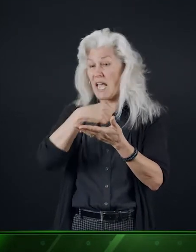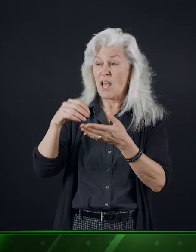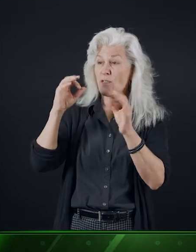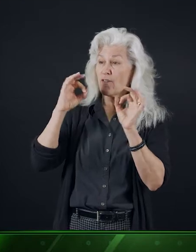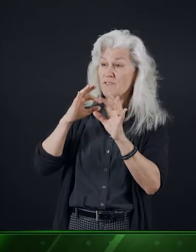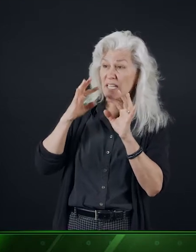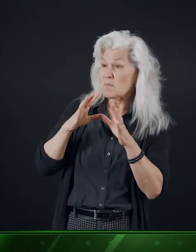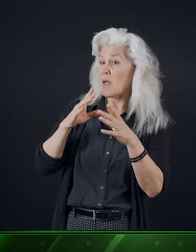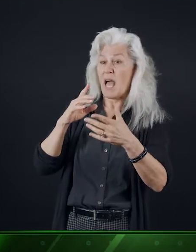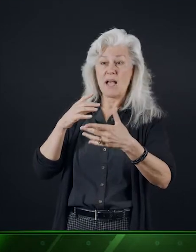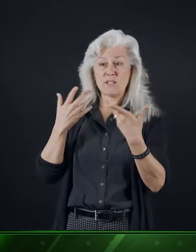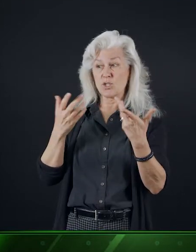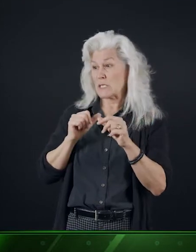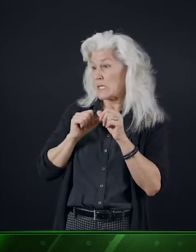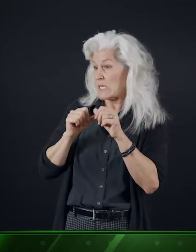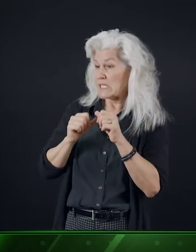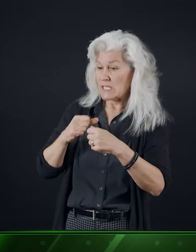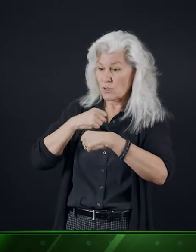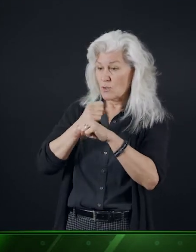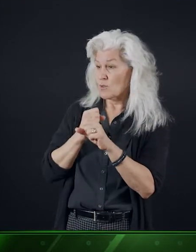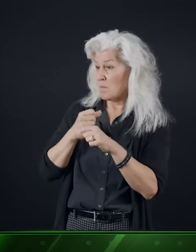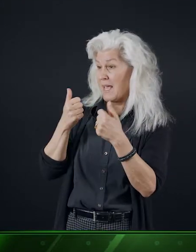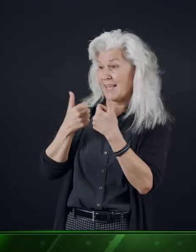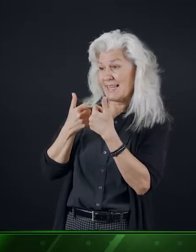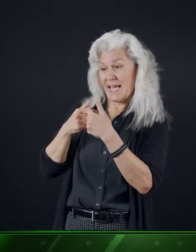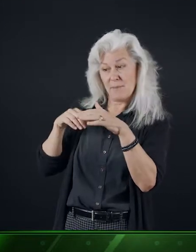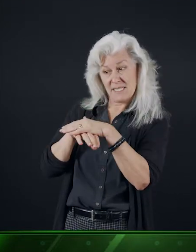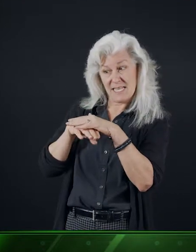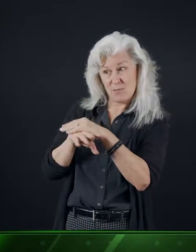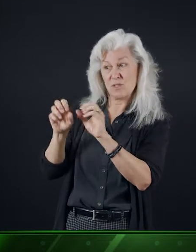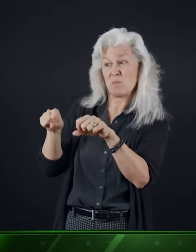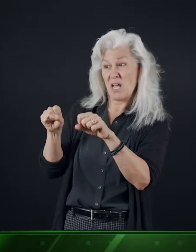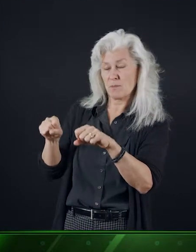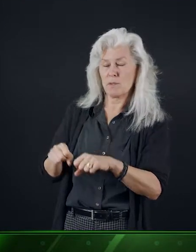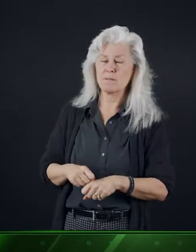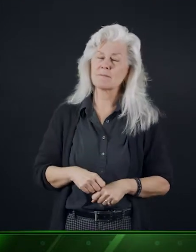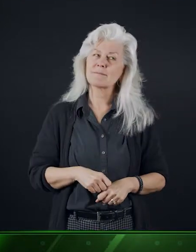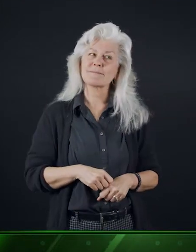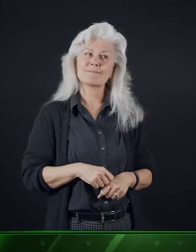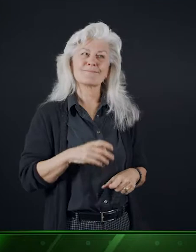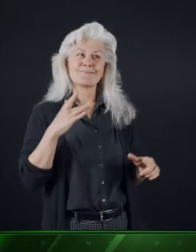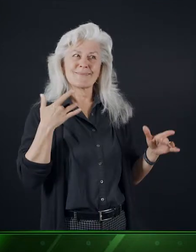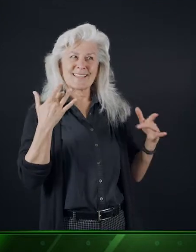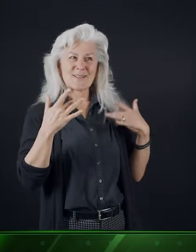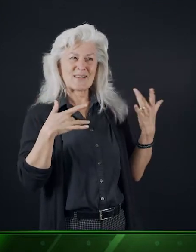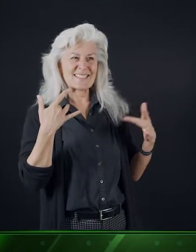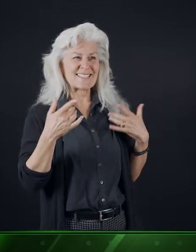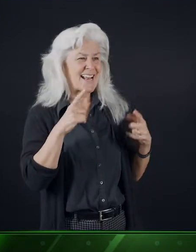to make Halo Infinite as accessible as we can. That is so exciting, and I can't wait to see what's coming next.